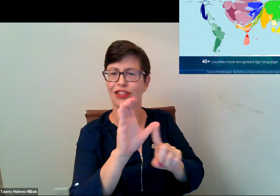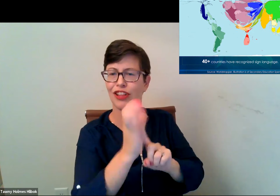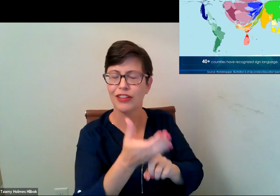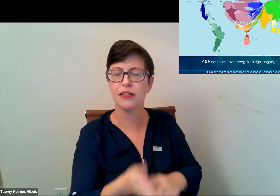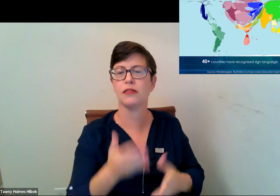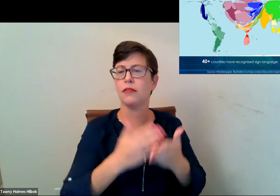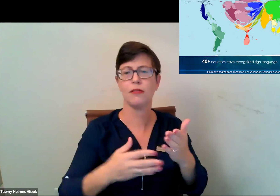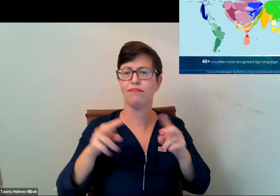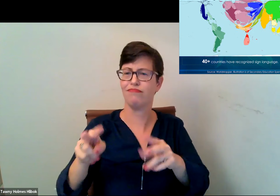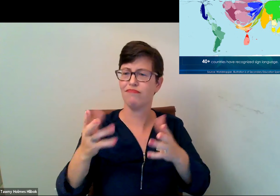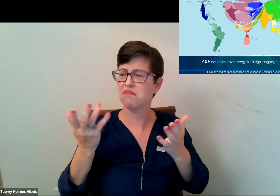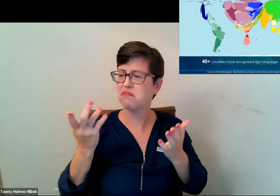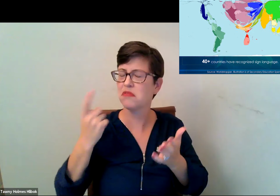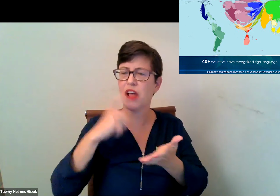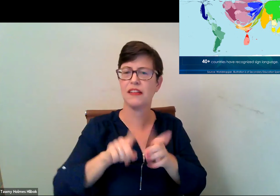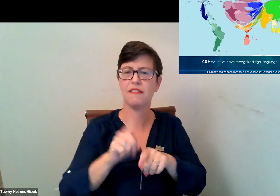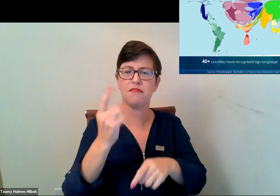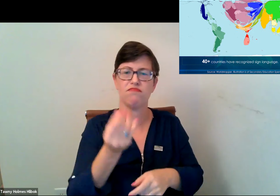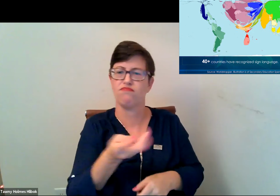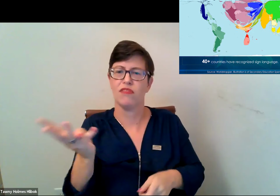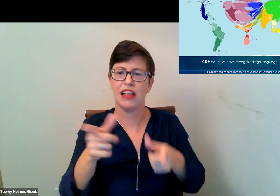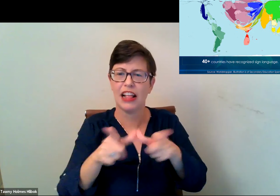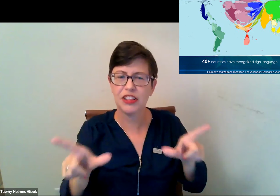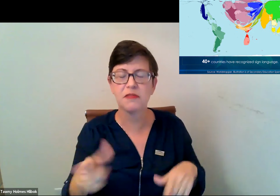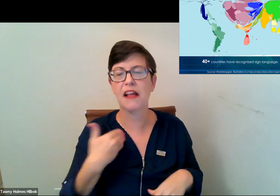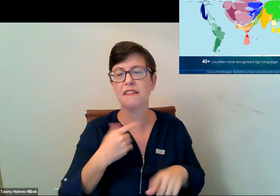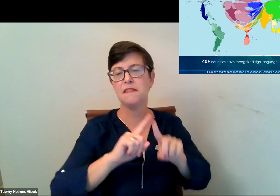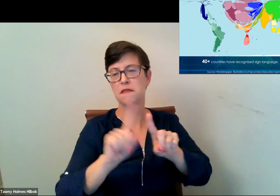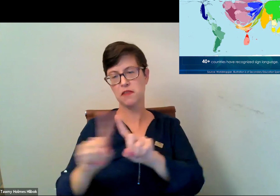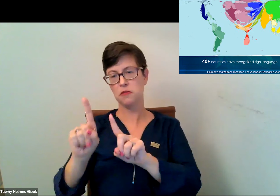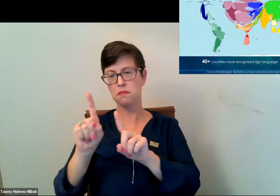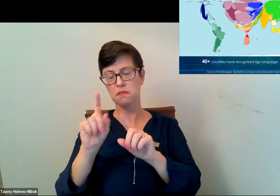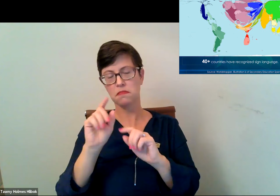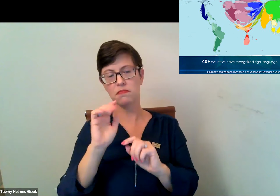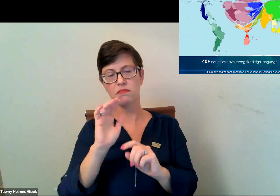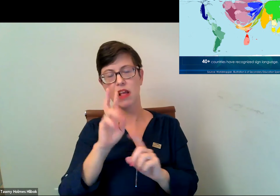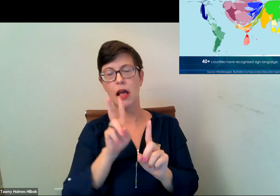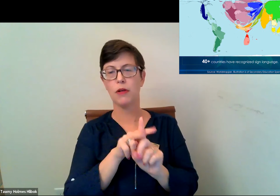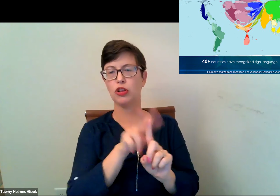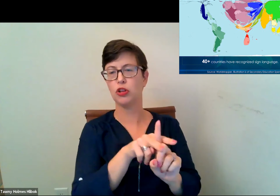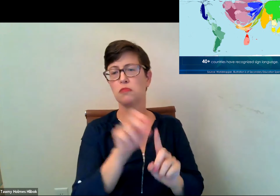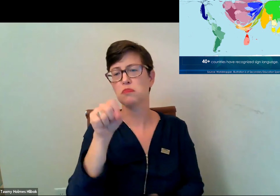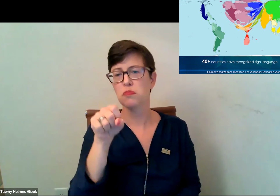That exist under disability, there is a culture, and then there are several languages variety of different languages.